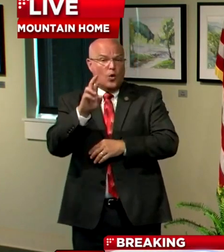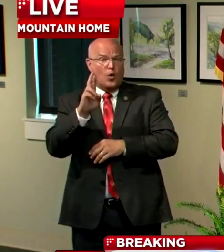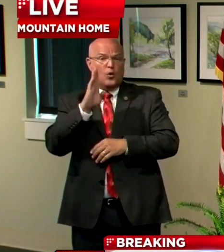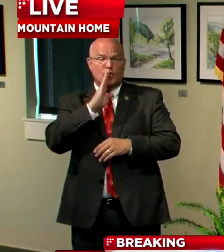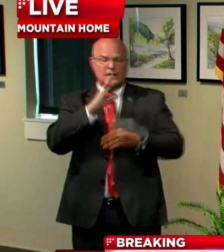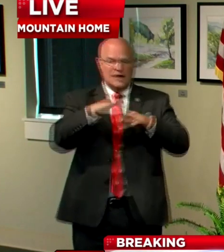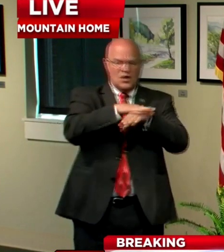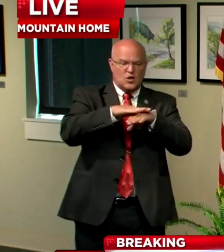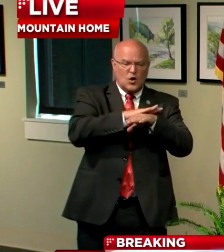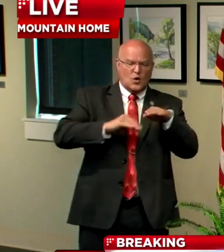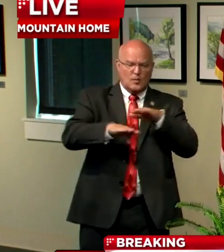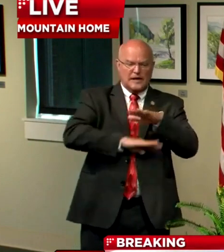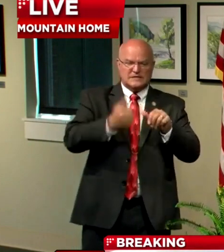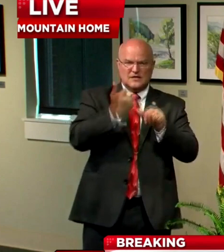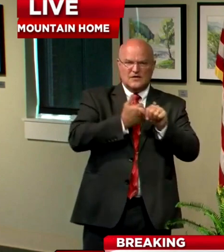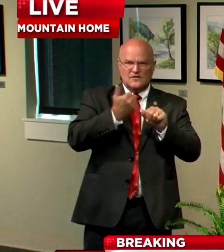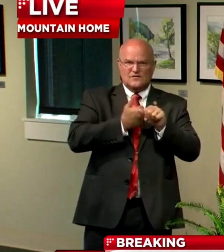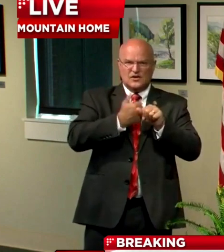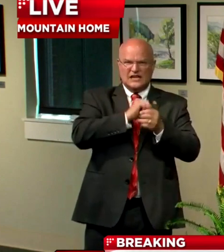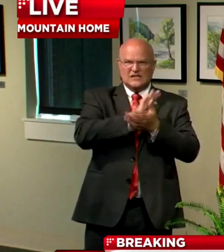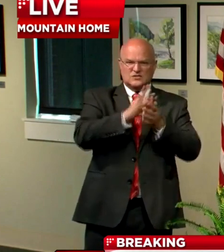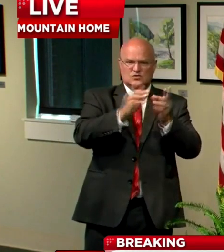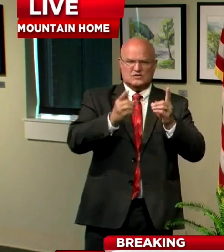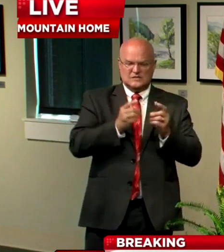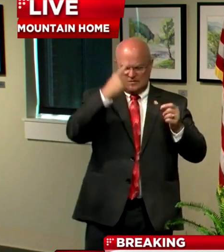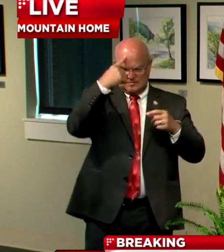HAPPENS? OR CAN THE DEPARTMENT OF EDUCATION STILL MANDATE A